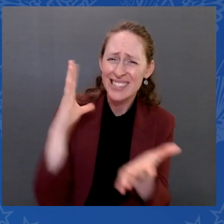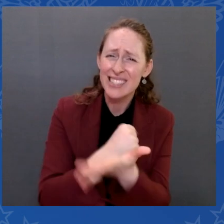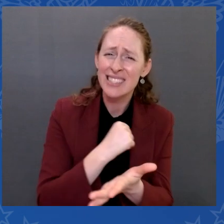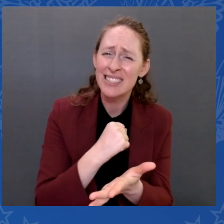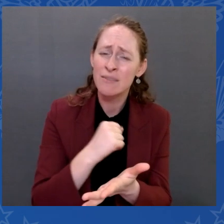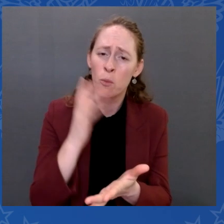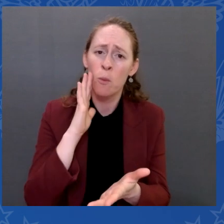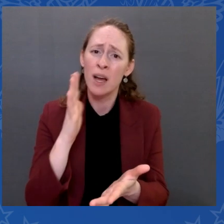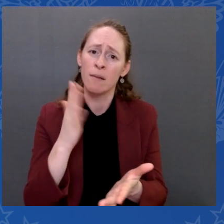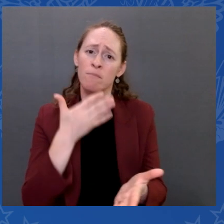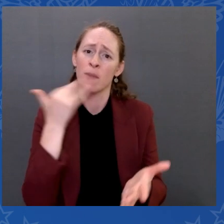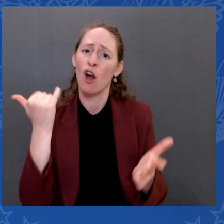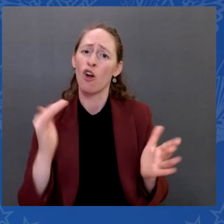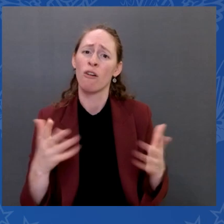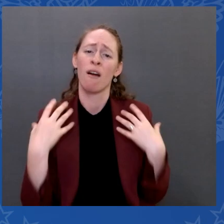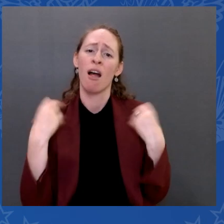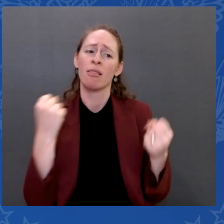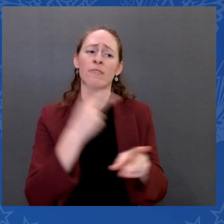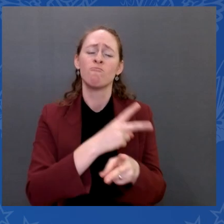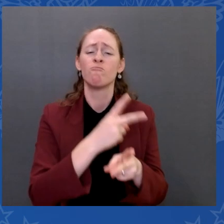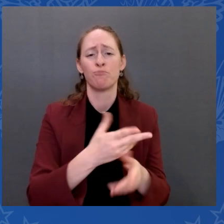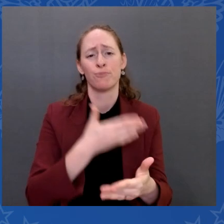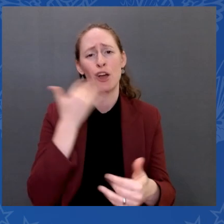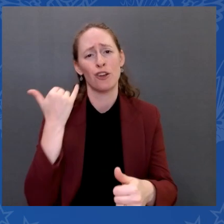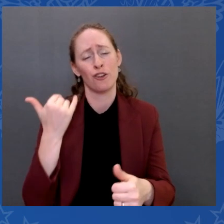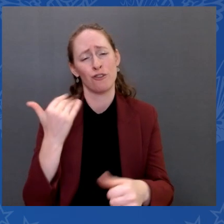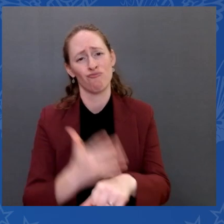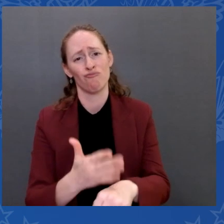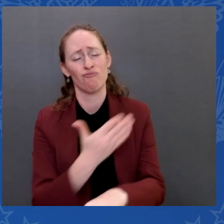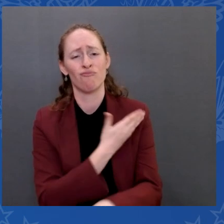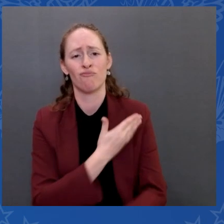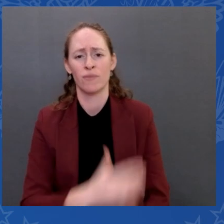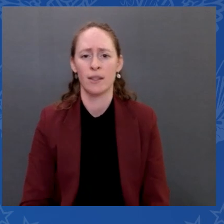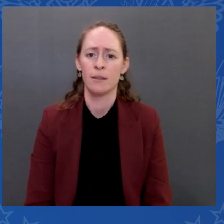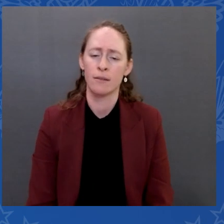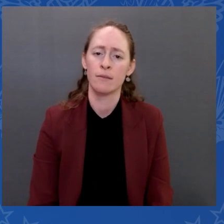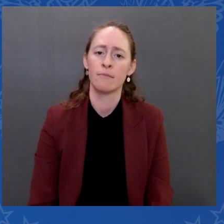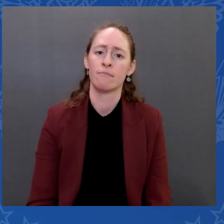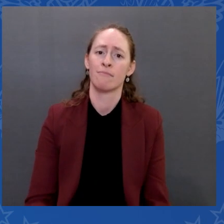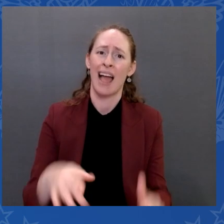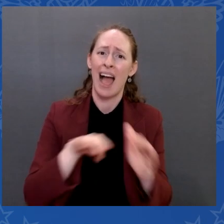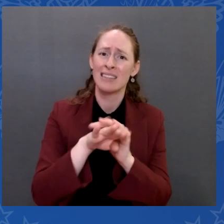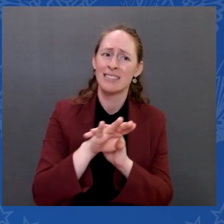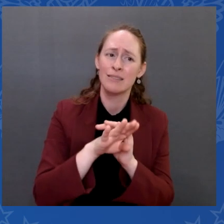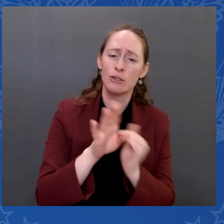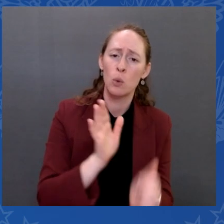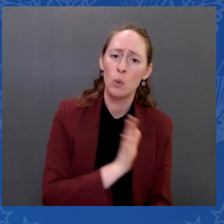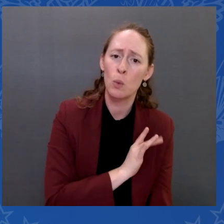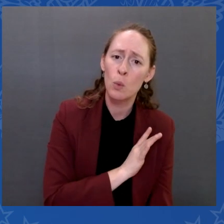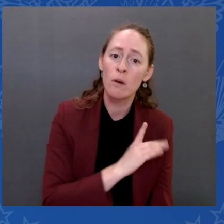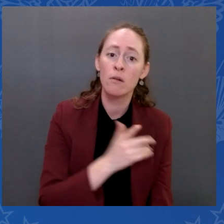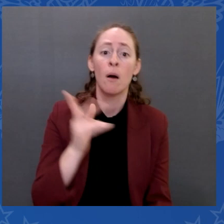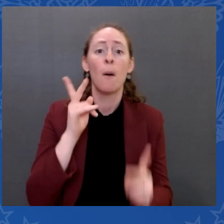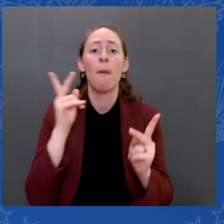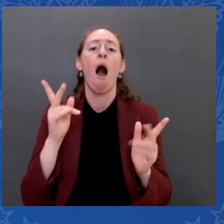you're improving access, and you're bringing down cost all at the same time. So that's the exciting part that we want to accelerate,